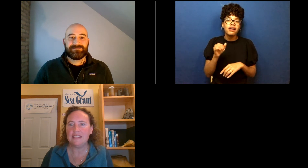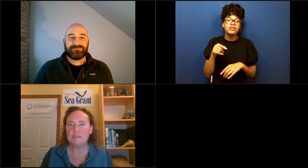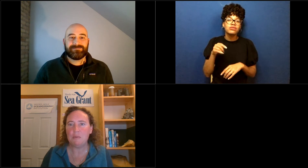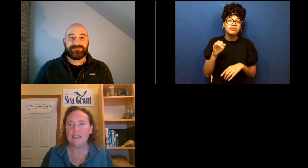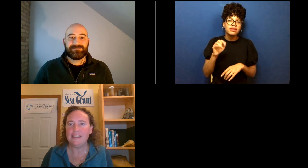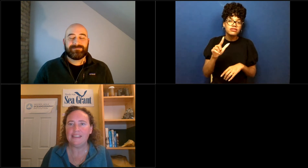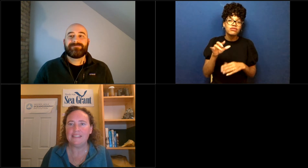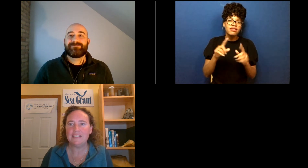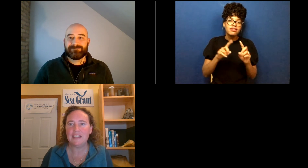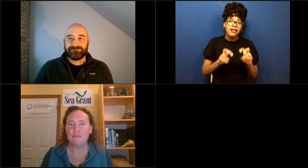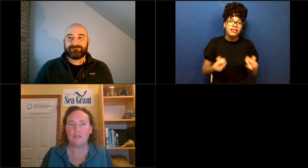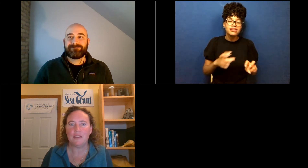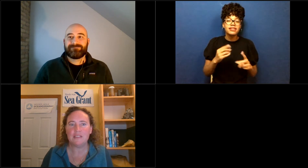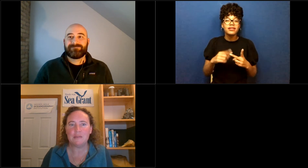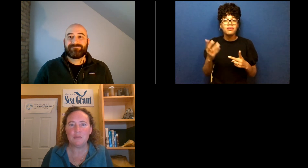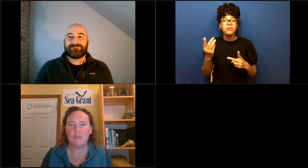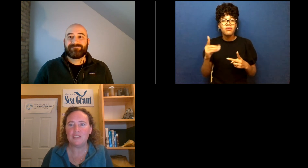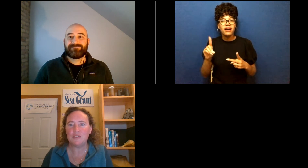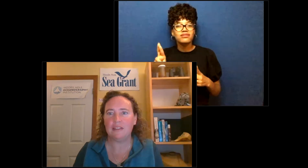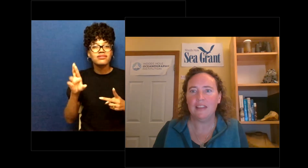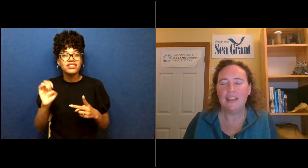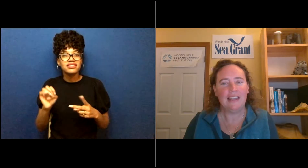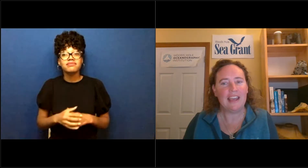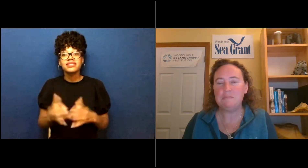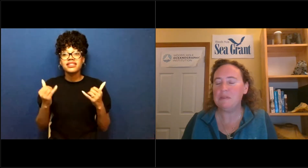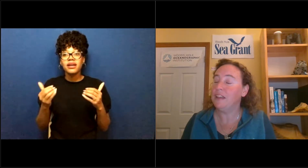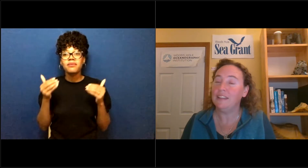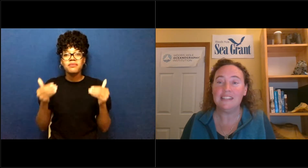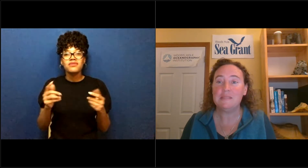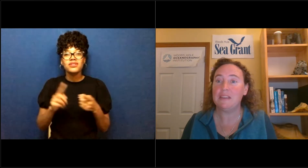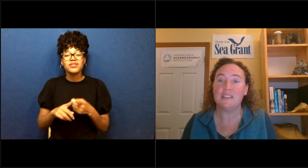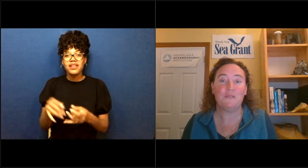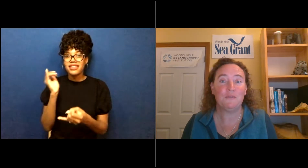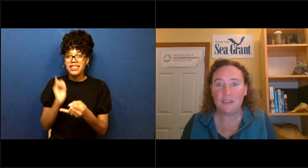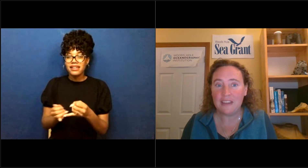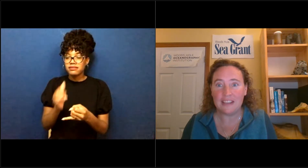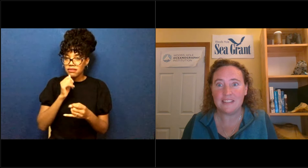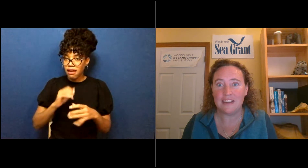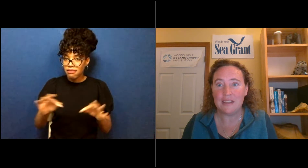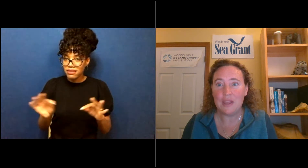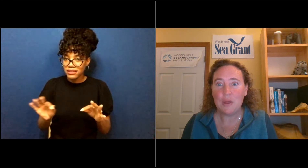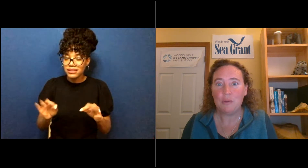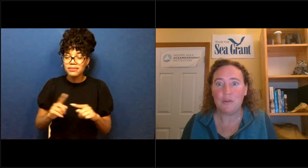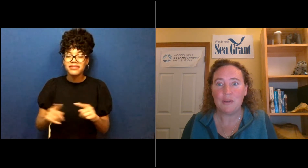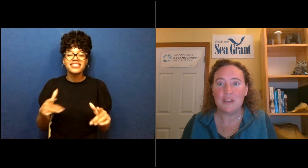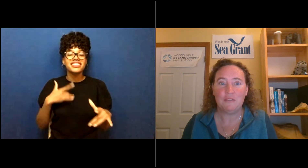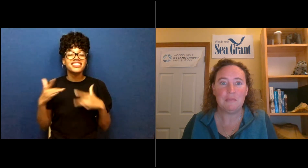At this point, it is time for us to move on to our last but not least. Because very exciting we're going to hear